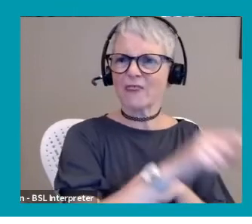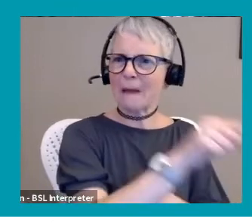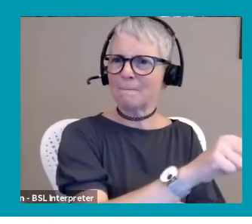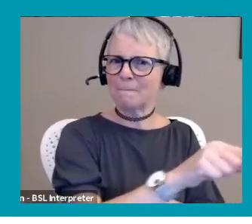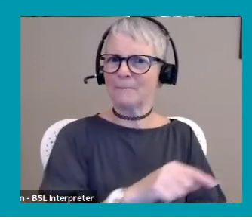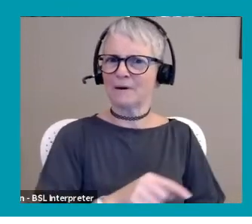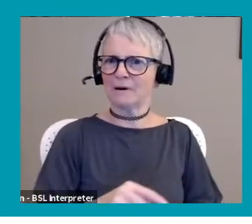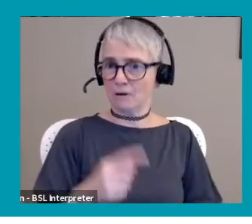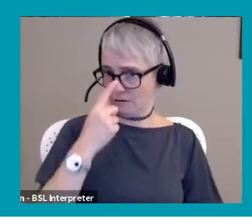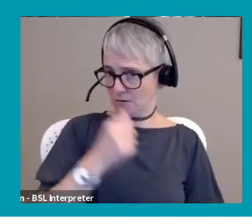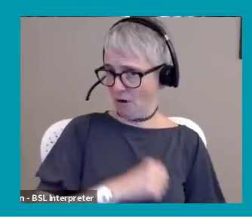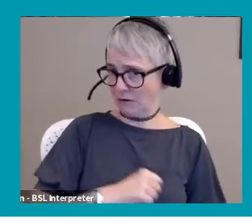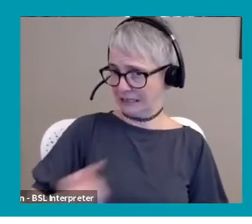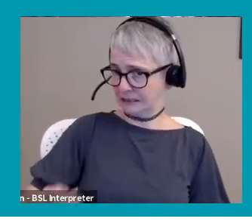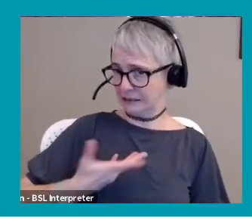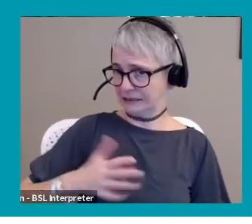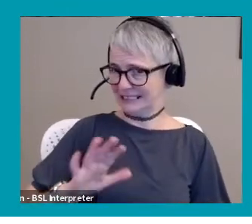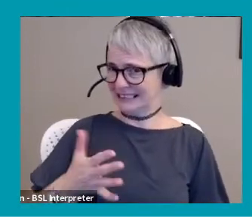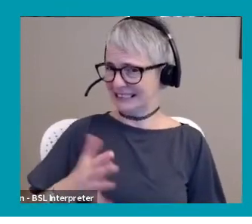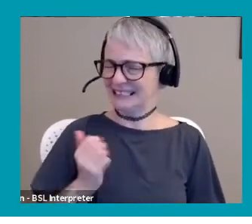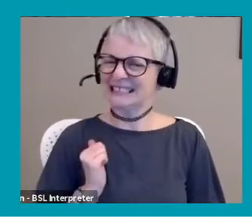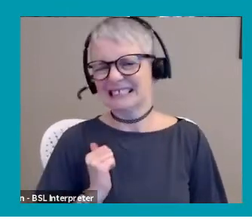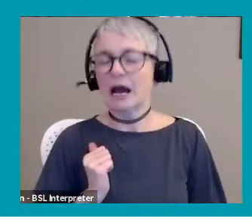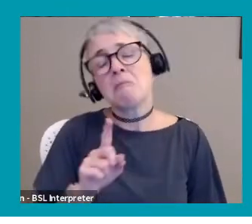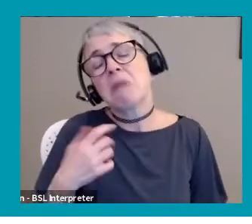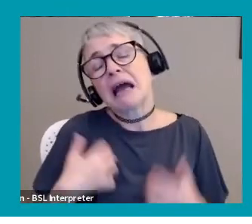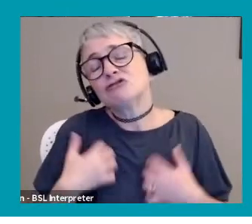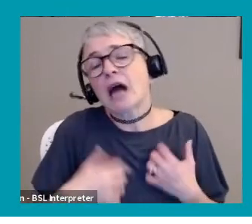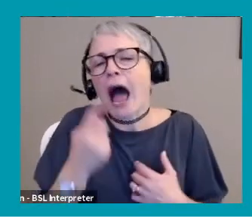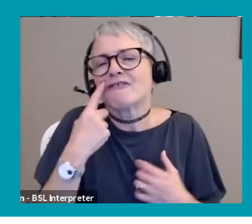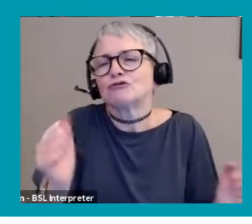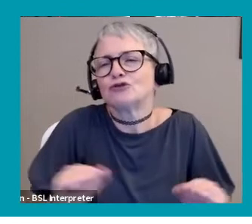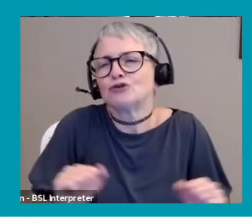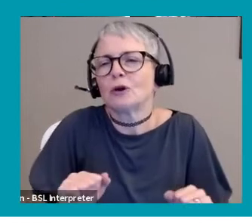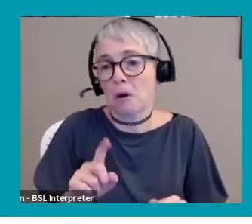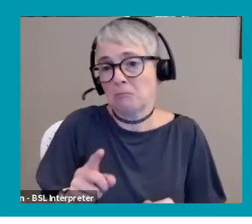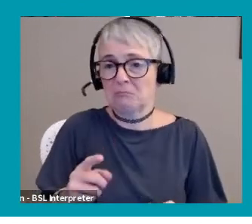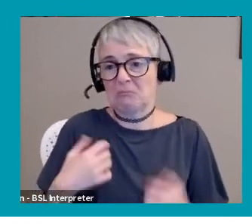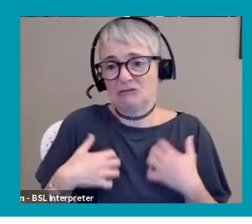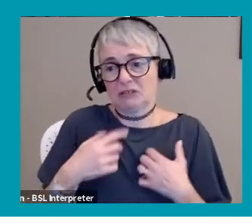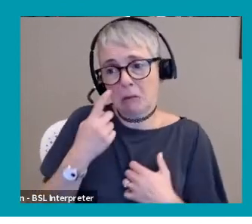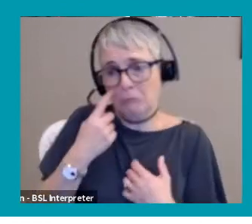I will be honest I have used it